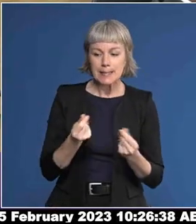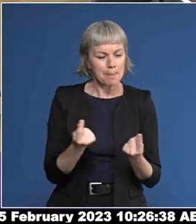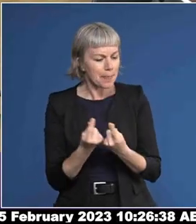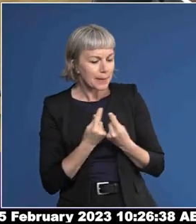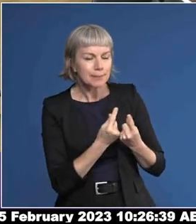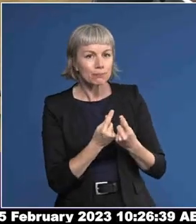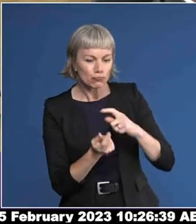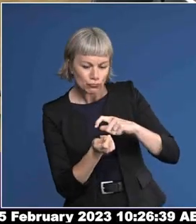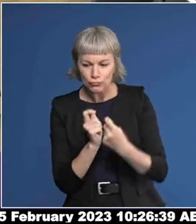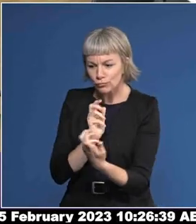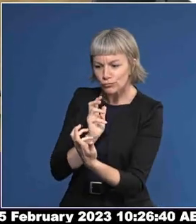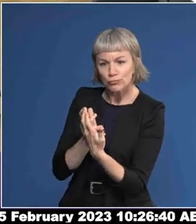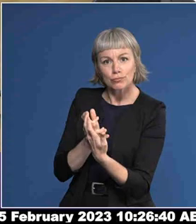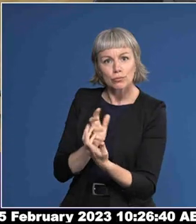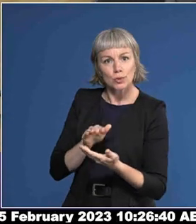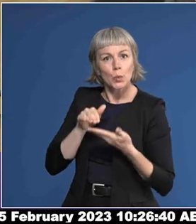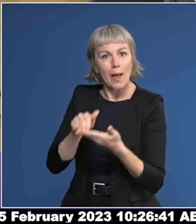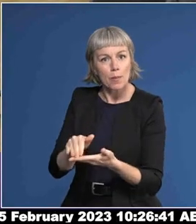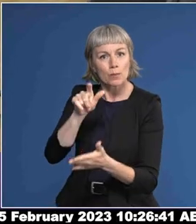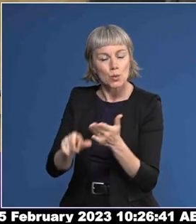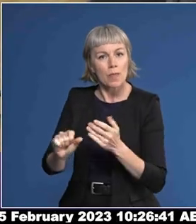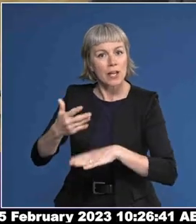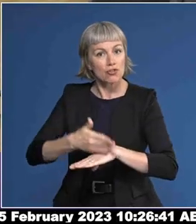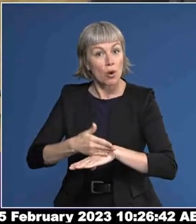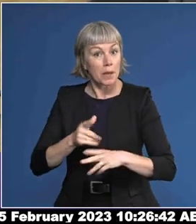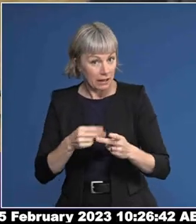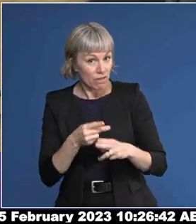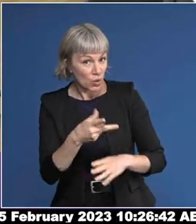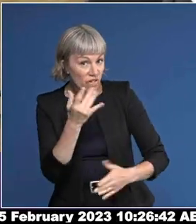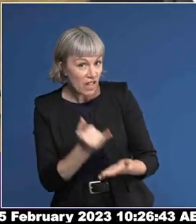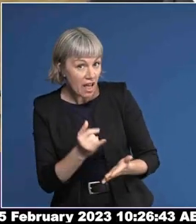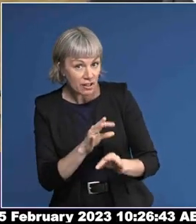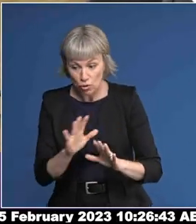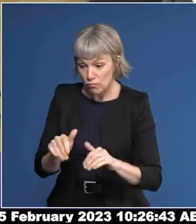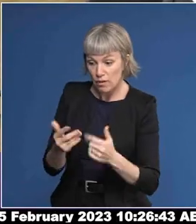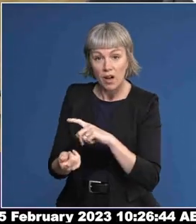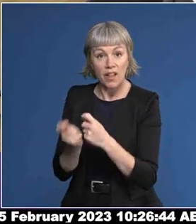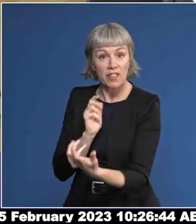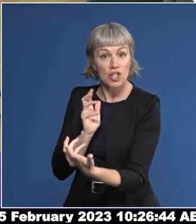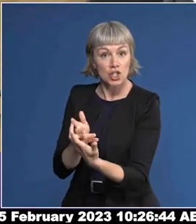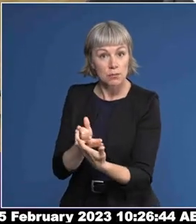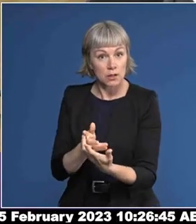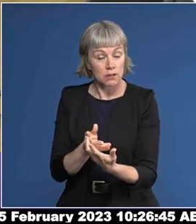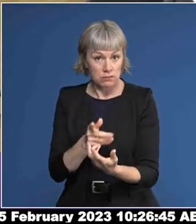workplace, that a failure to provide a reasonable adjustment may give rise to unlawful discrimination. I understand.